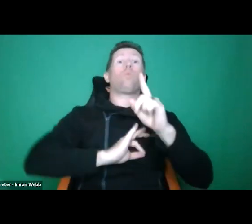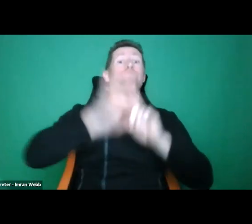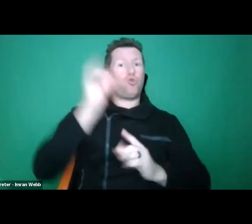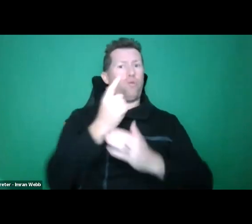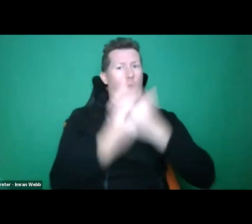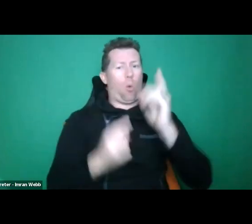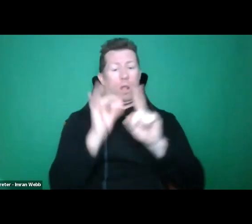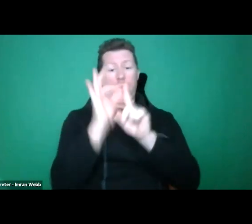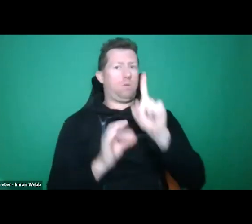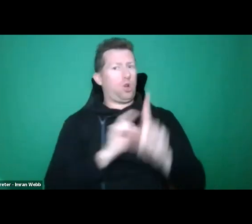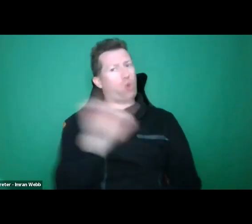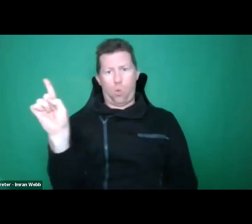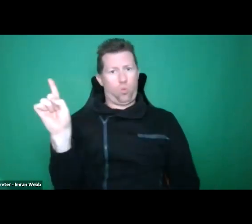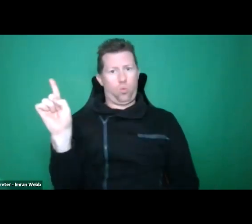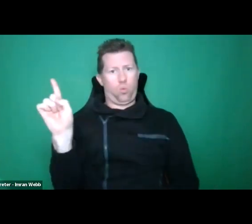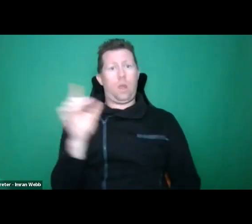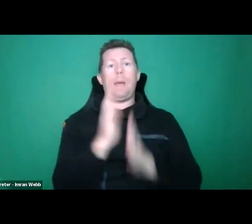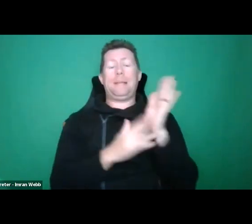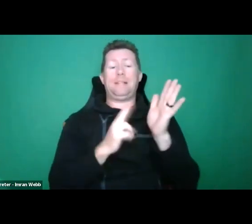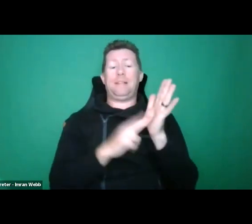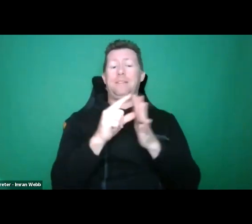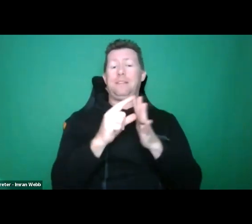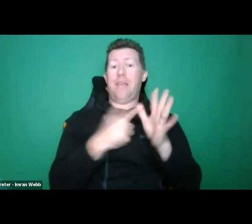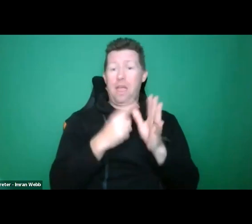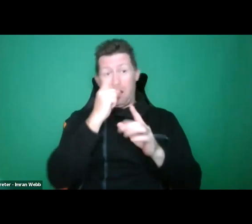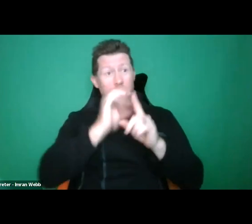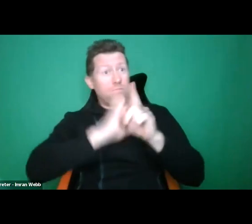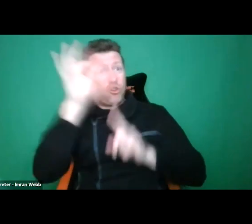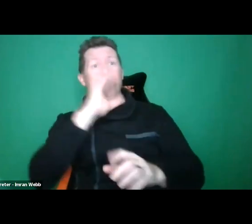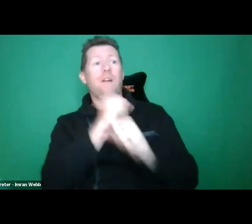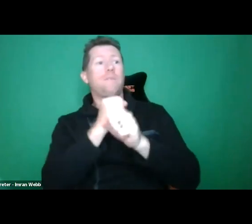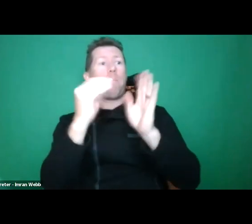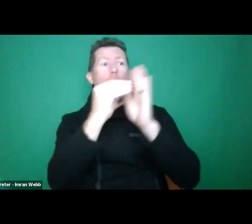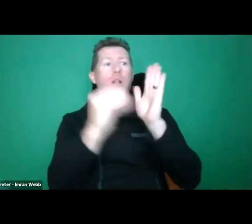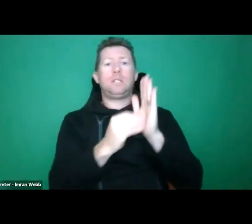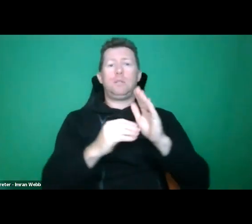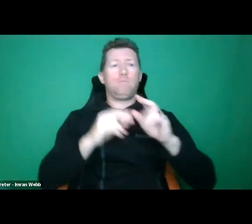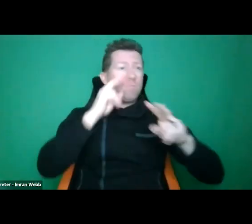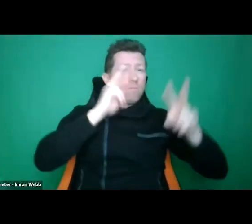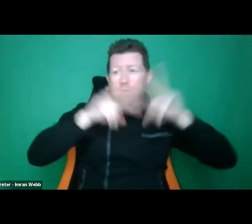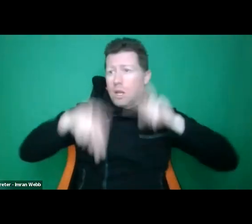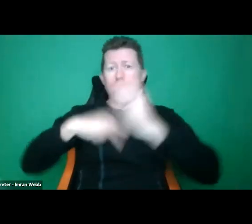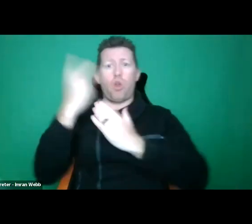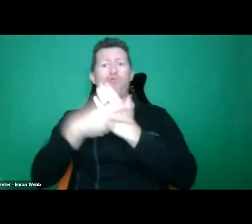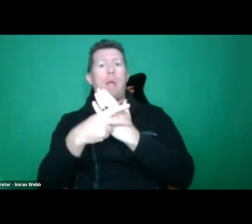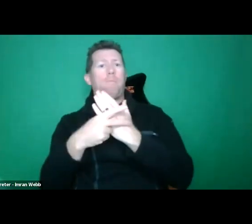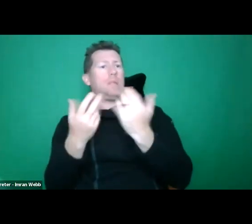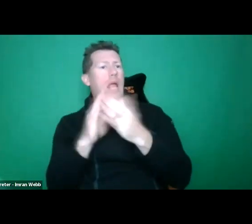For example, the asset could be used to improve government policy, to evaluate programs that support people with disability, and to understand